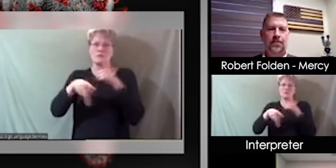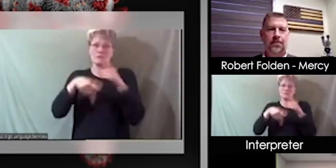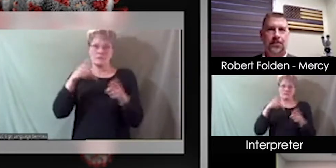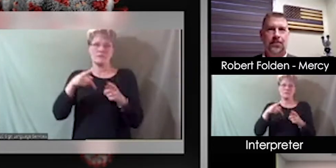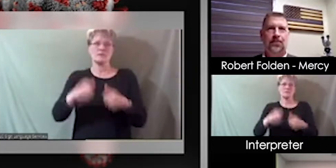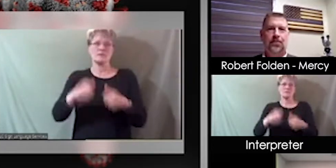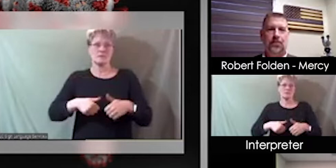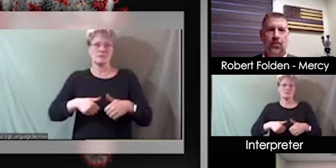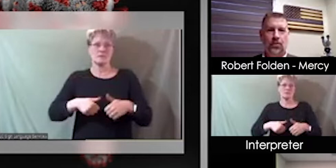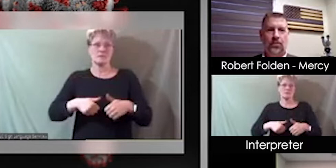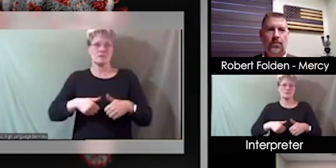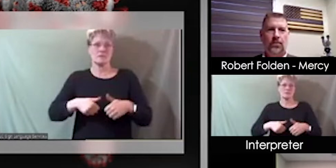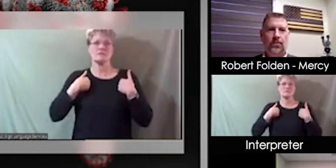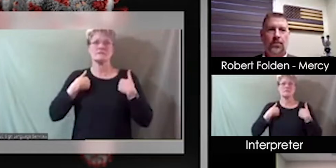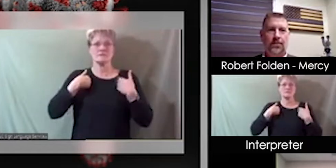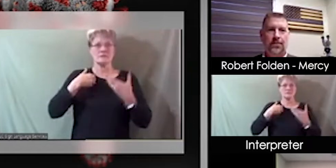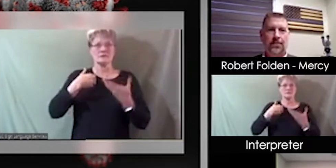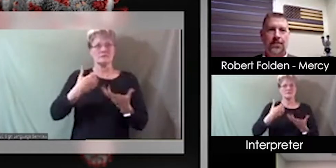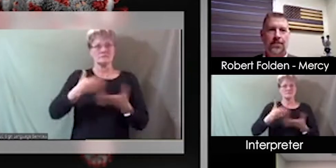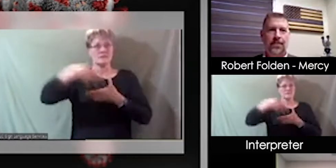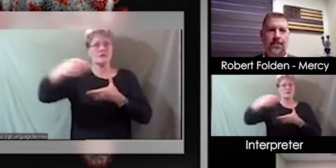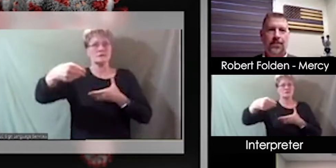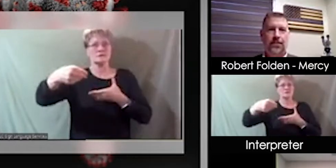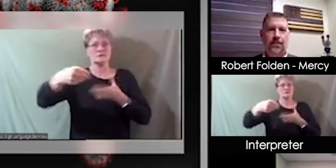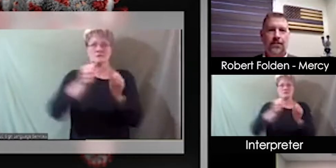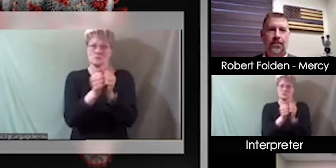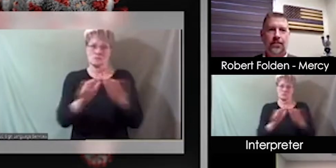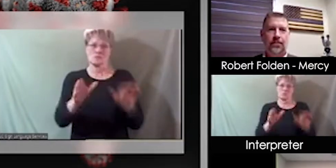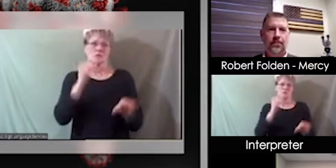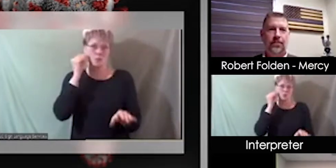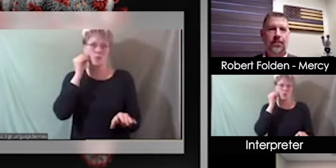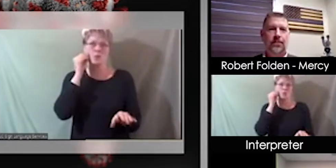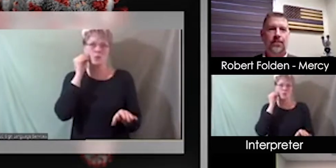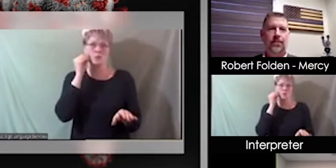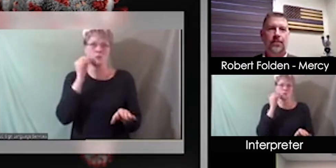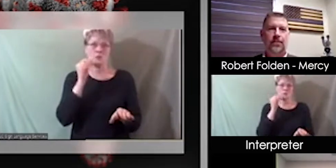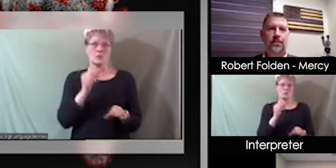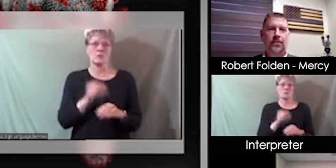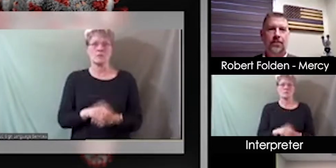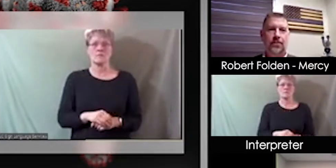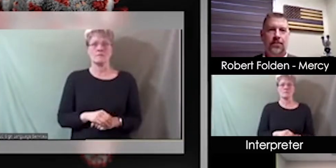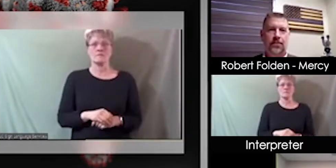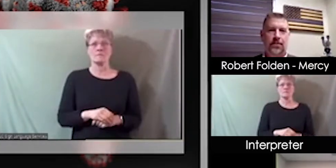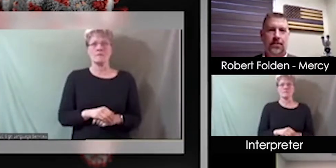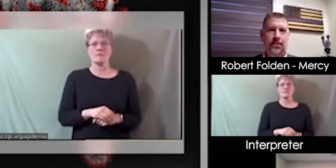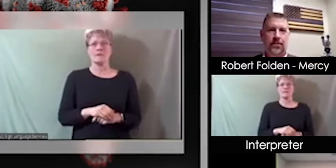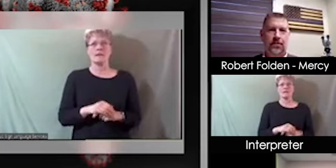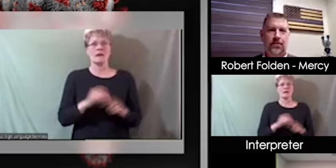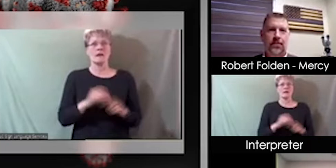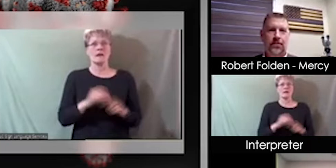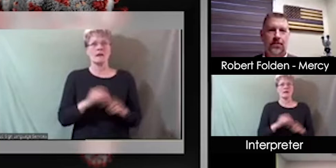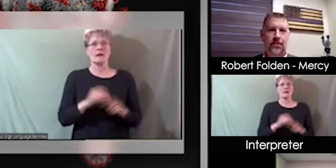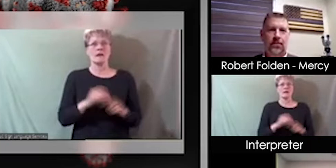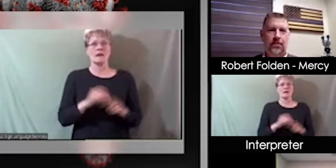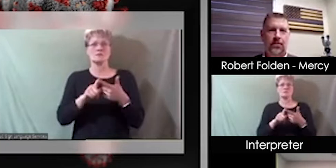include the homeless population, skilled nursing facilities and such where we could actually get into trouble if that was to spread in